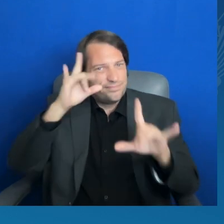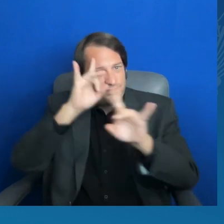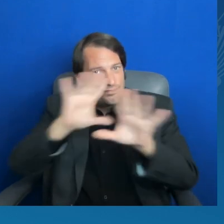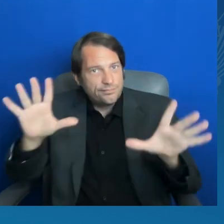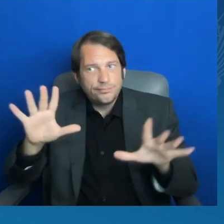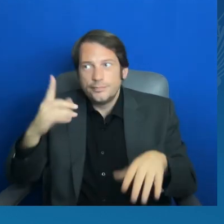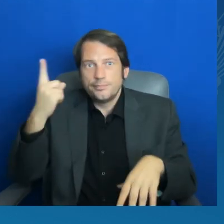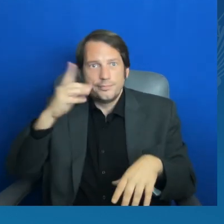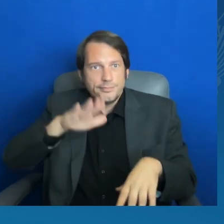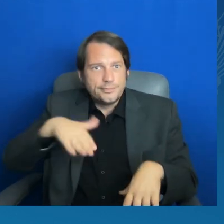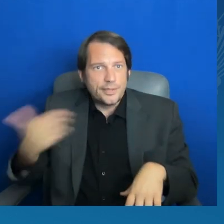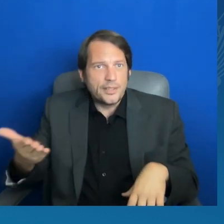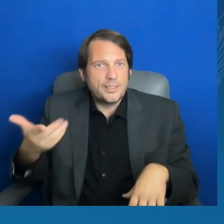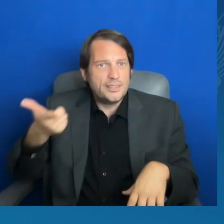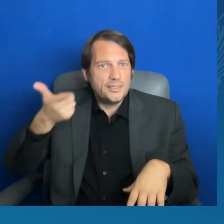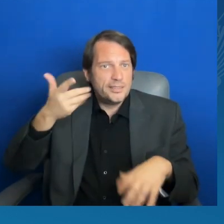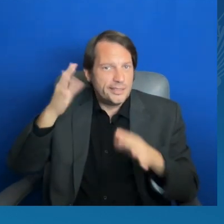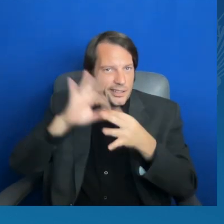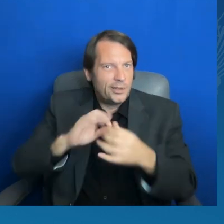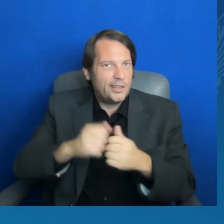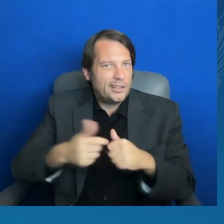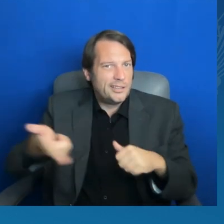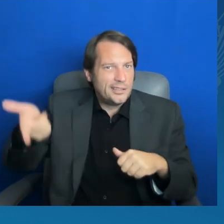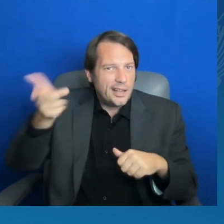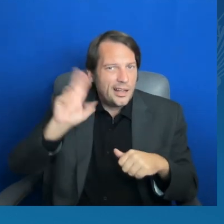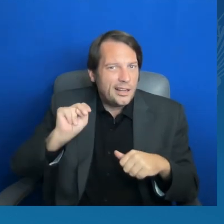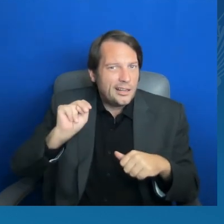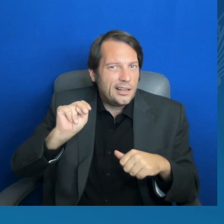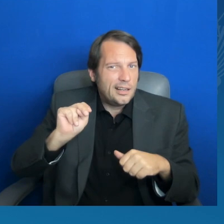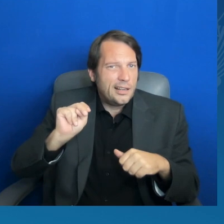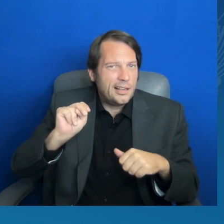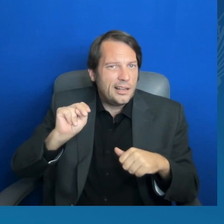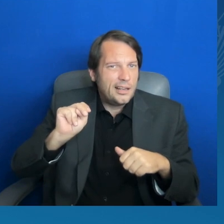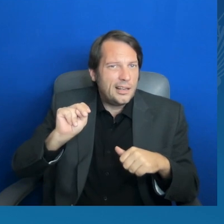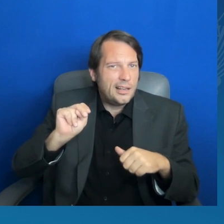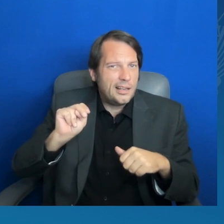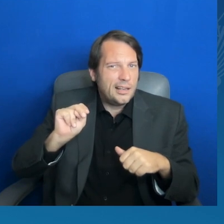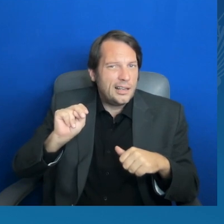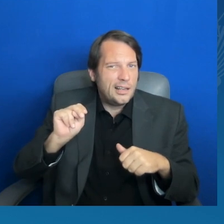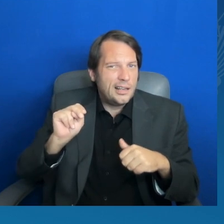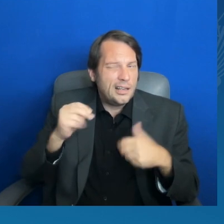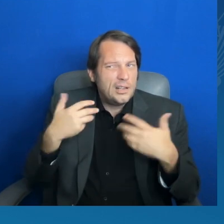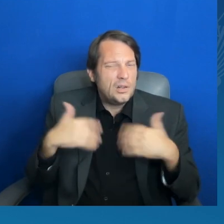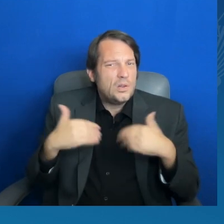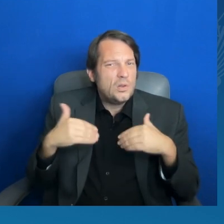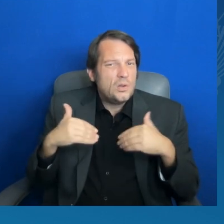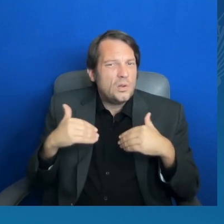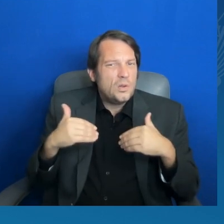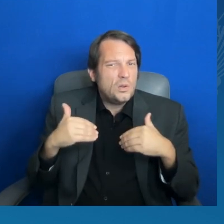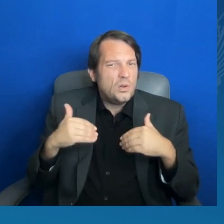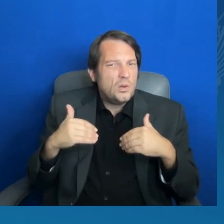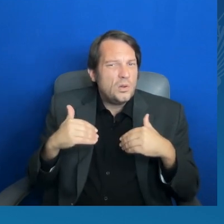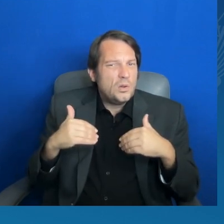be it an incident that was a mass shooting or everyday gun violence